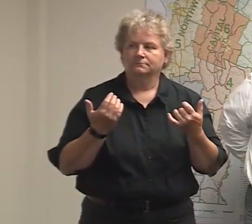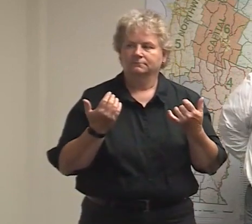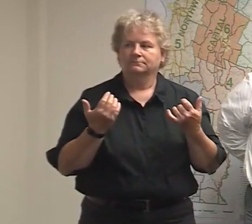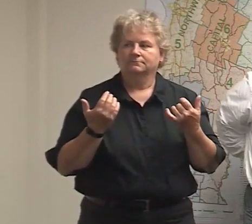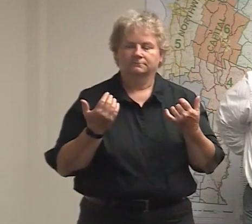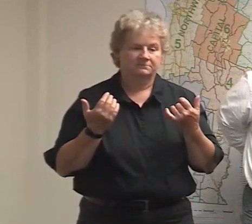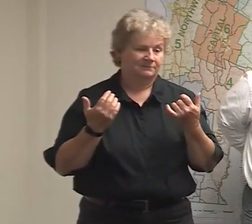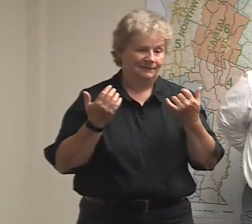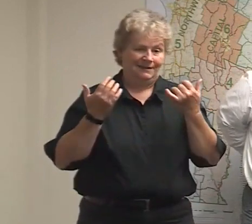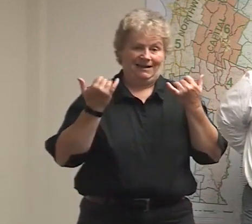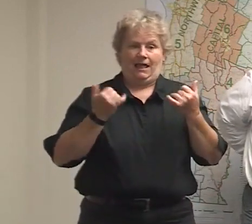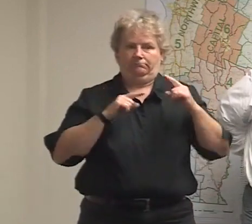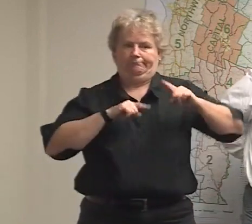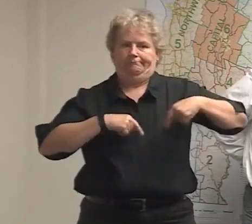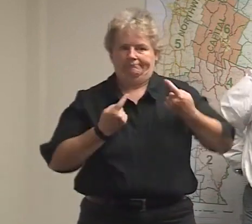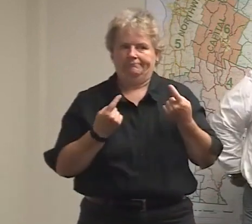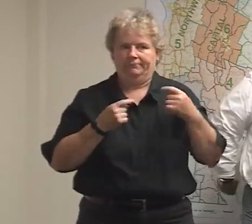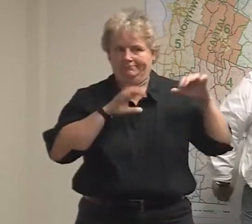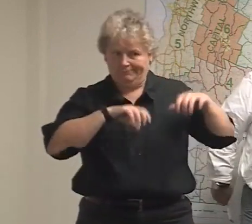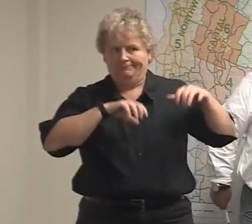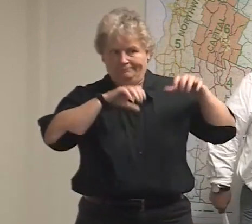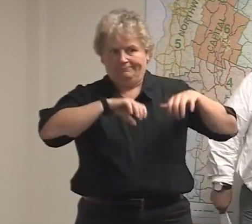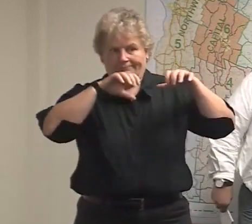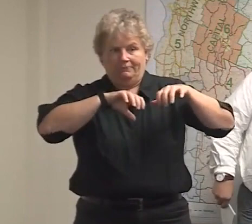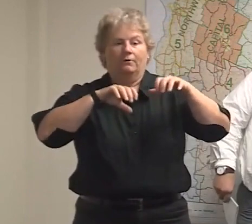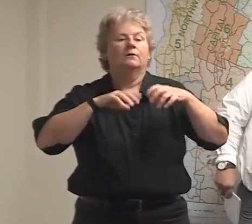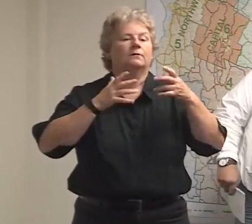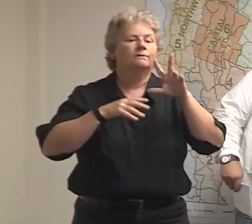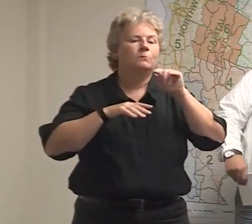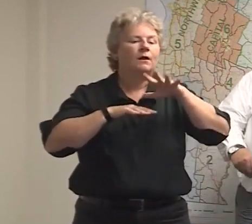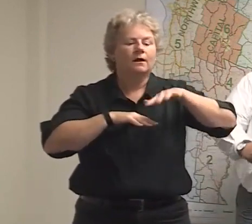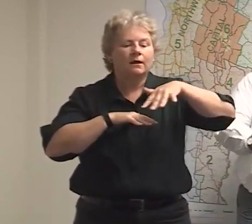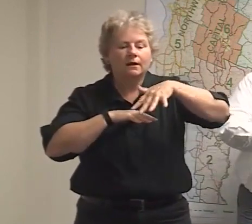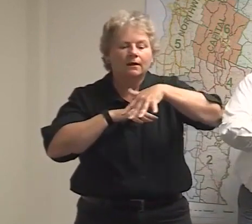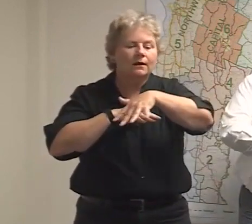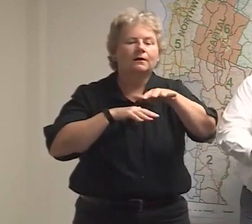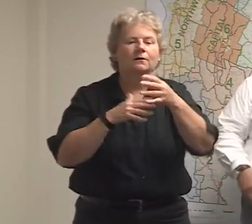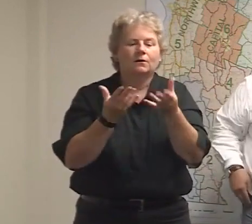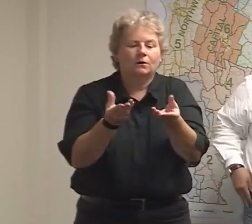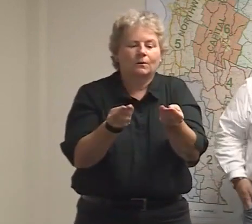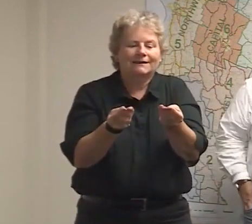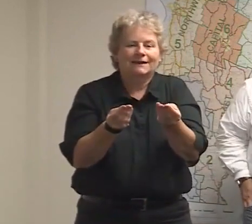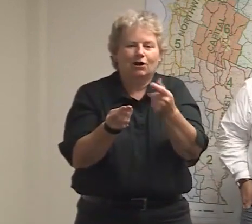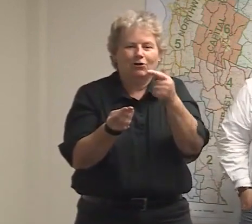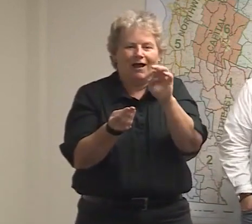ONE, IN THE SATURATED SOIL, WE’LL SEE MORE TREES COME DOWN.